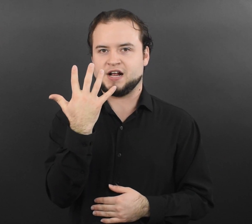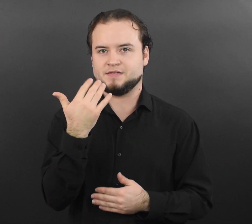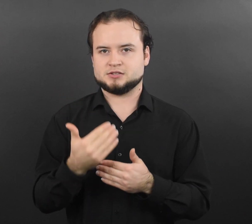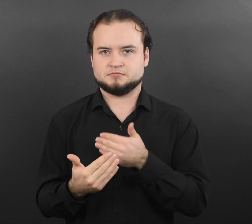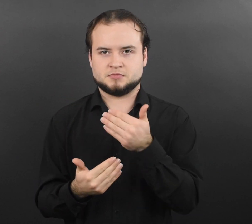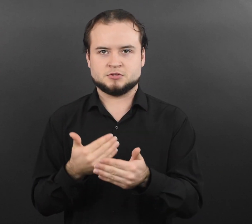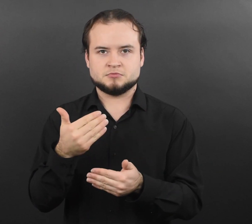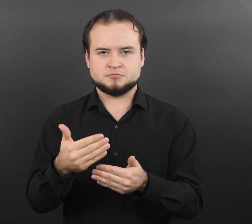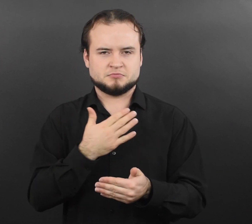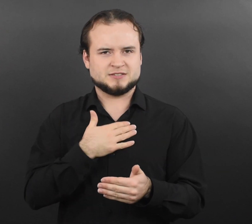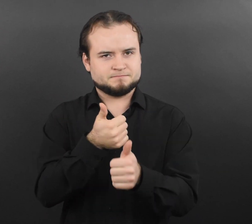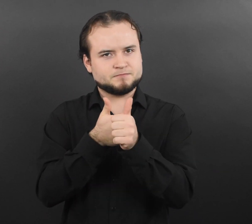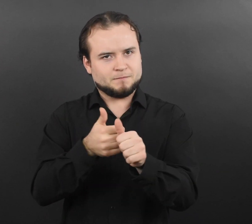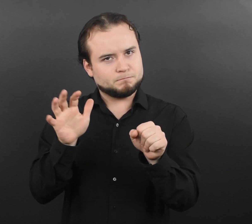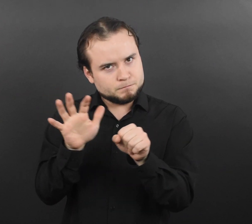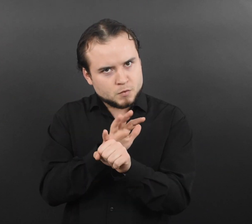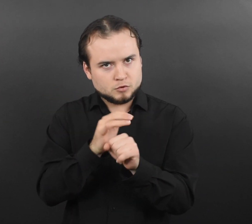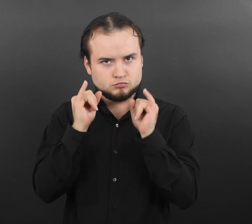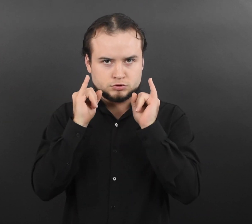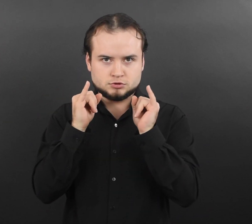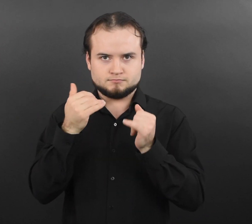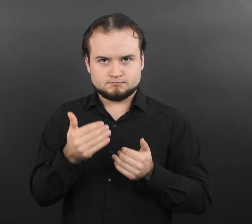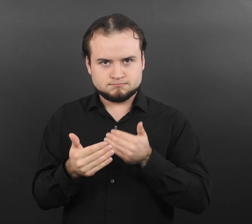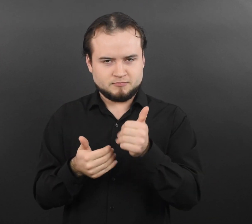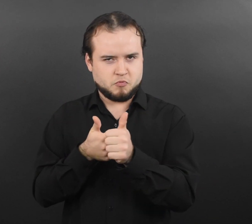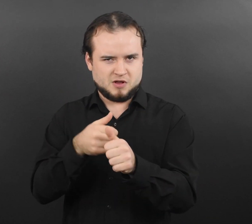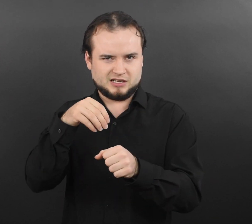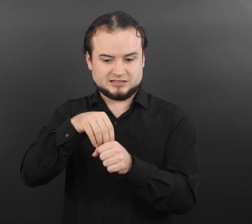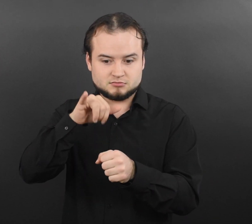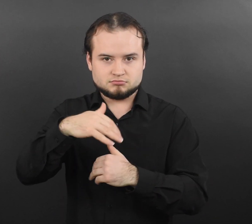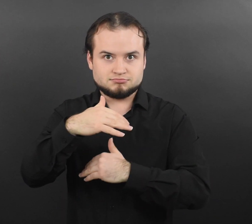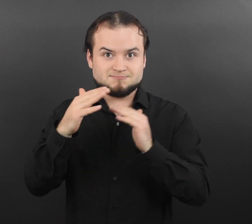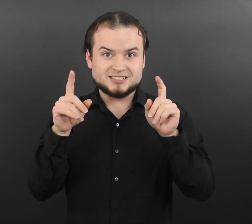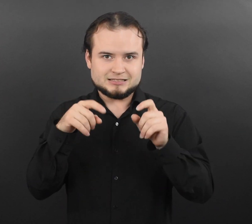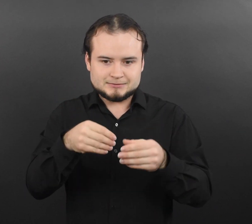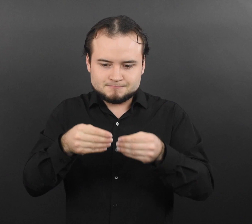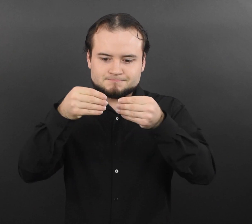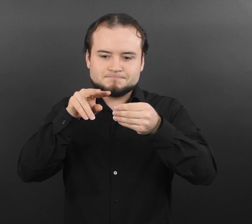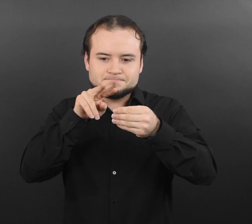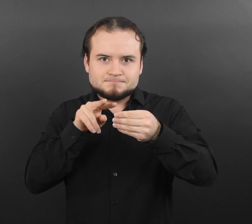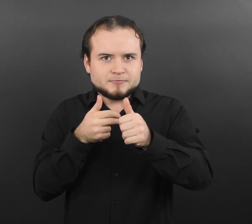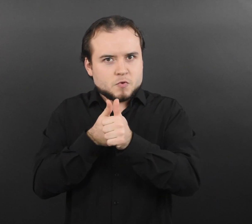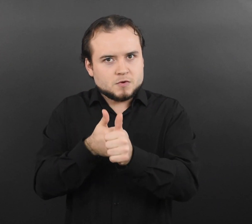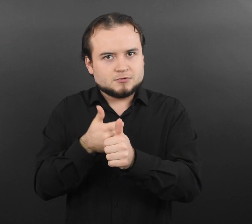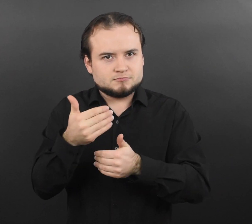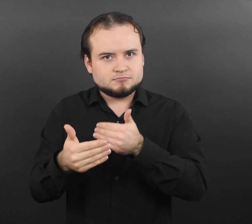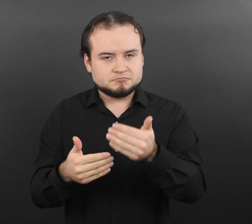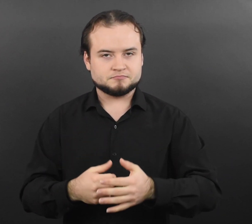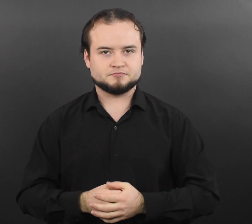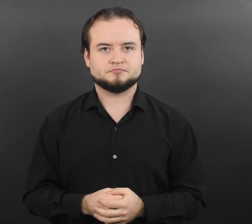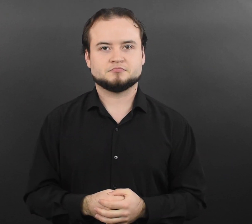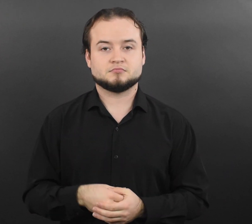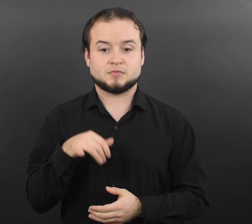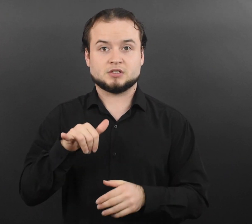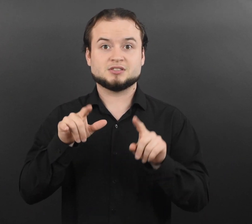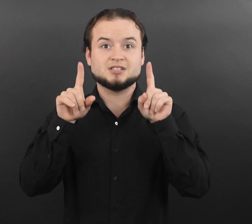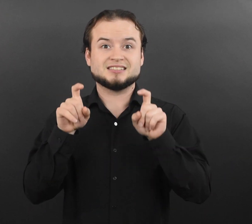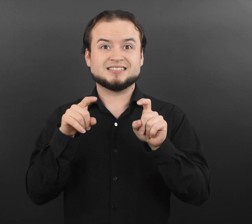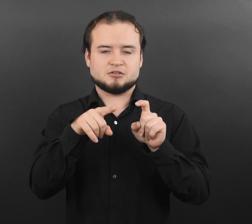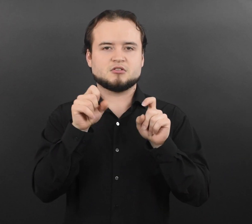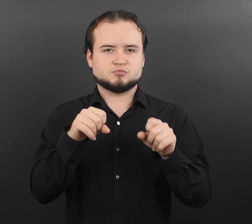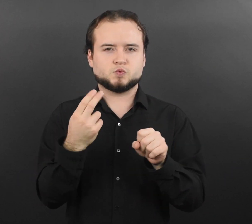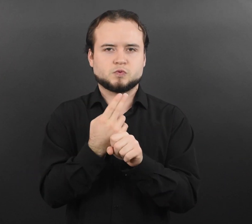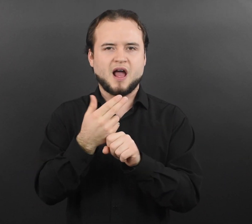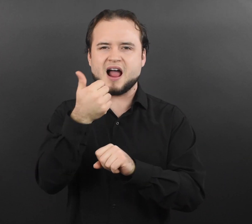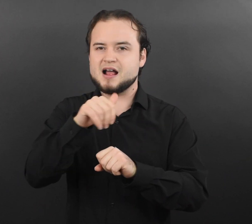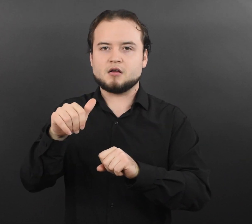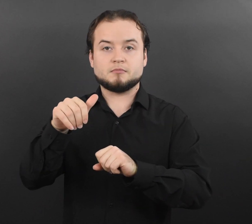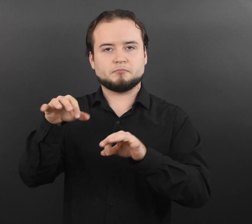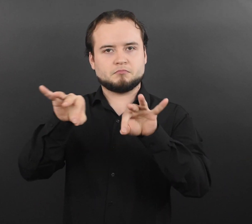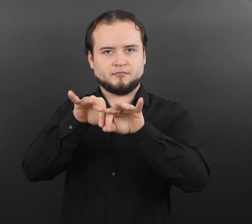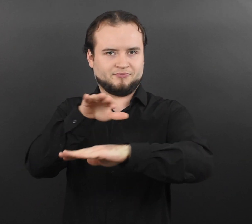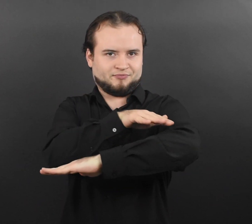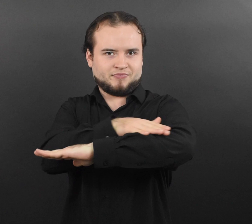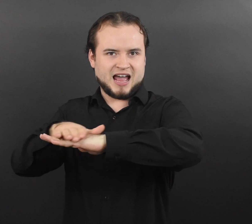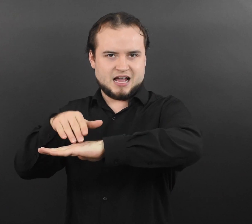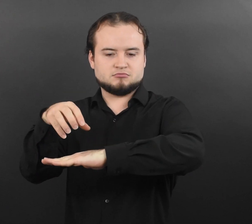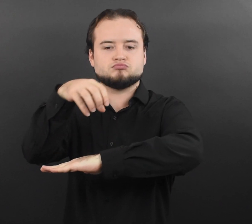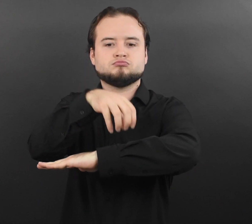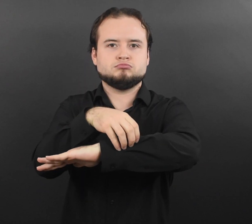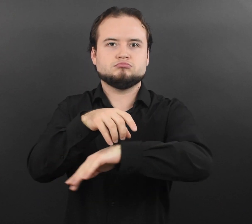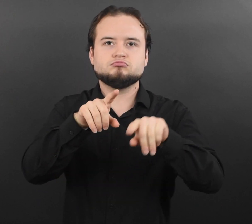test anywhere on a flat surface. Follow the directions found in the test kit package.